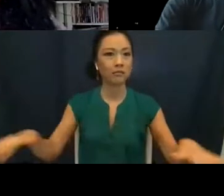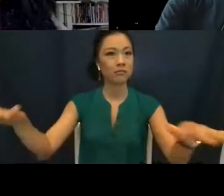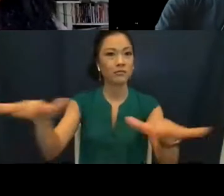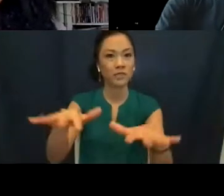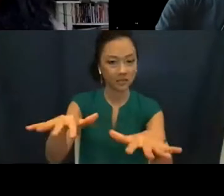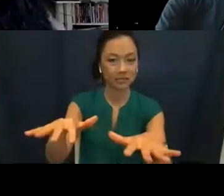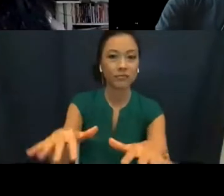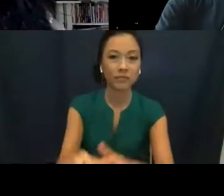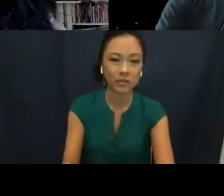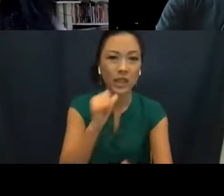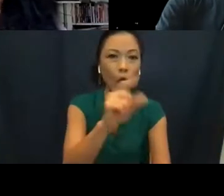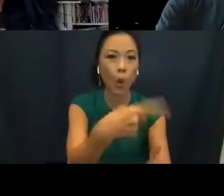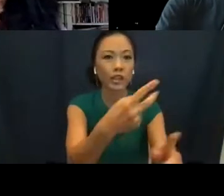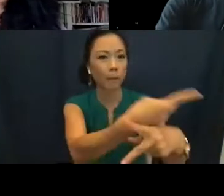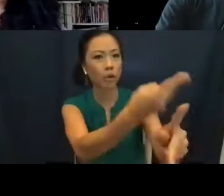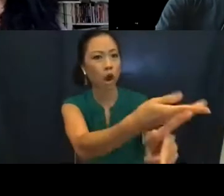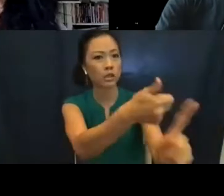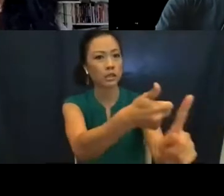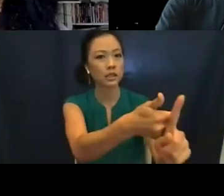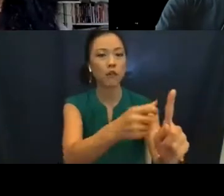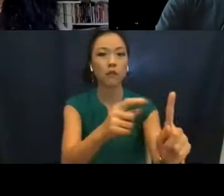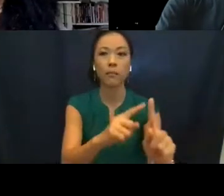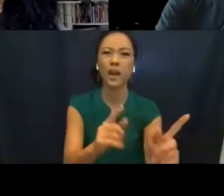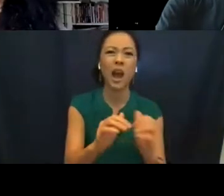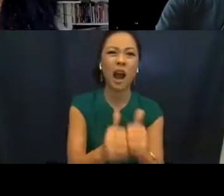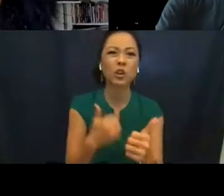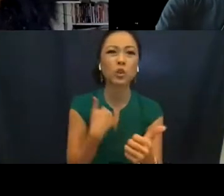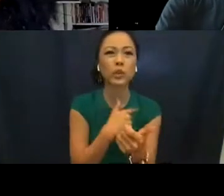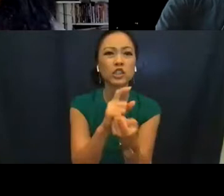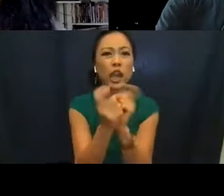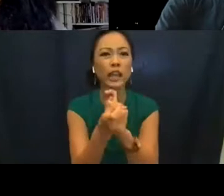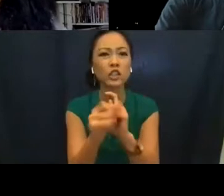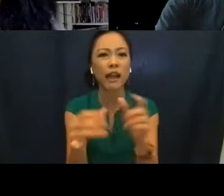whole thing? How can we change the language? How can we get that value for what we do?